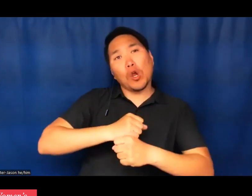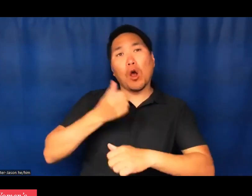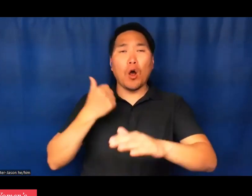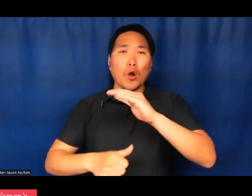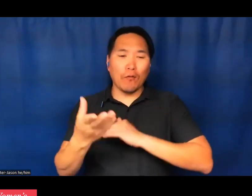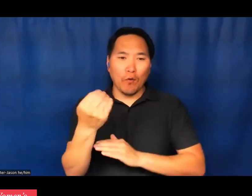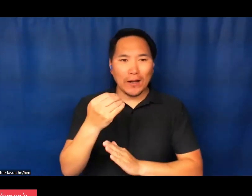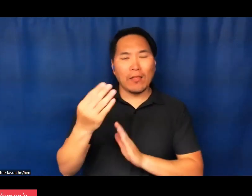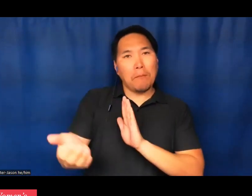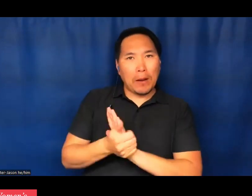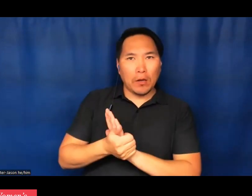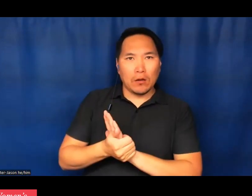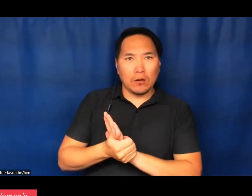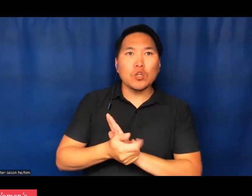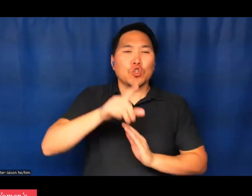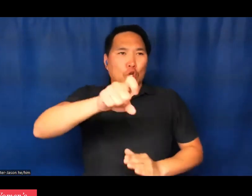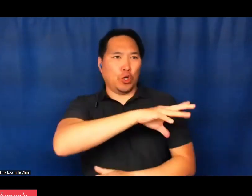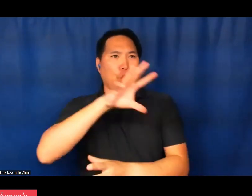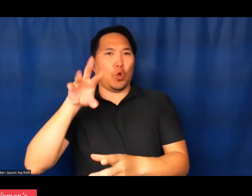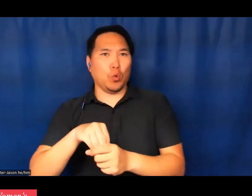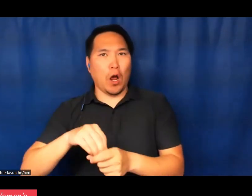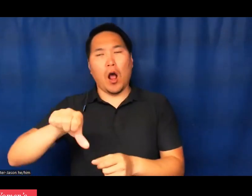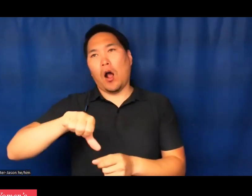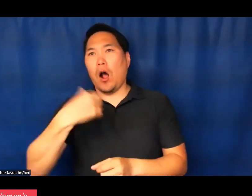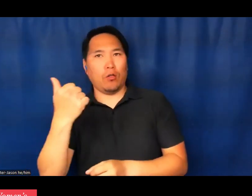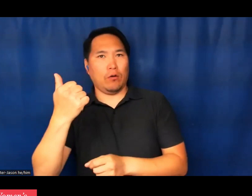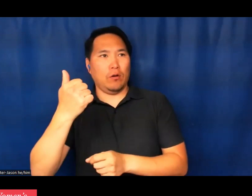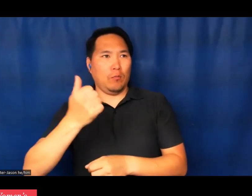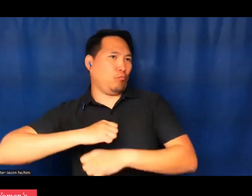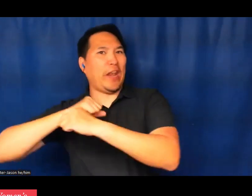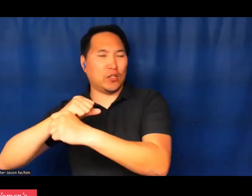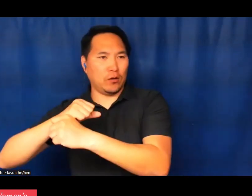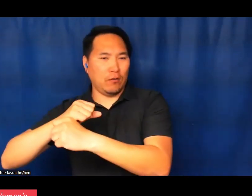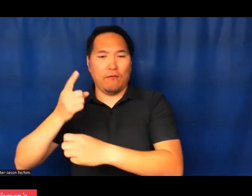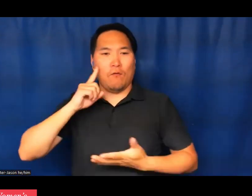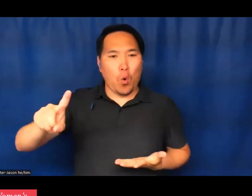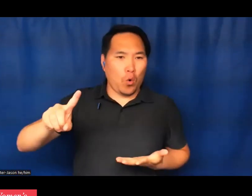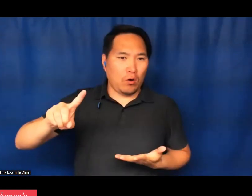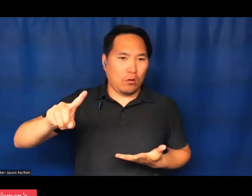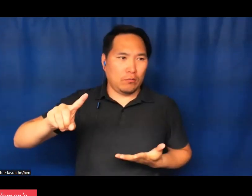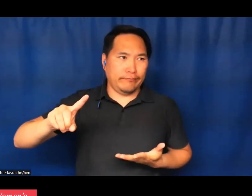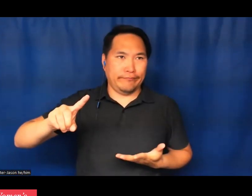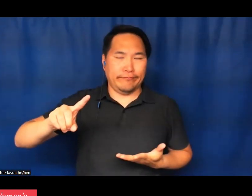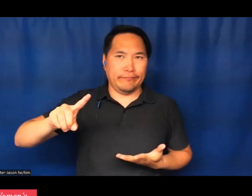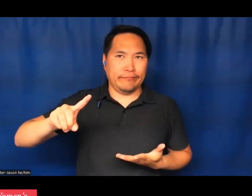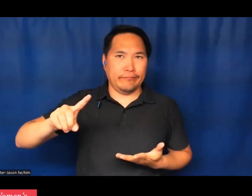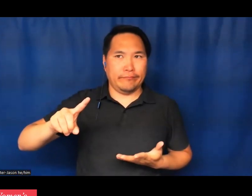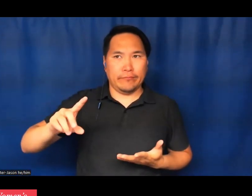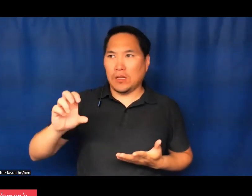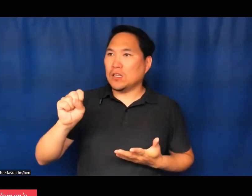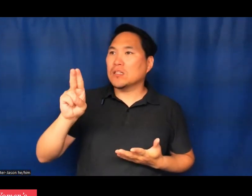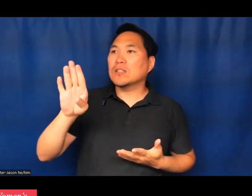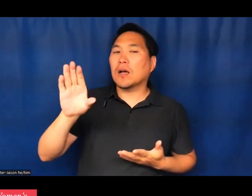Amendment could be thought to include any kind of protection for substantive fundamental